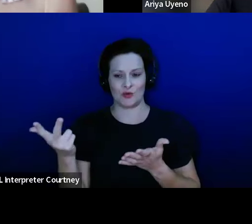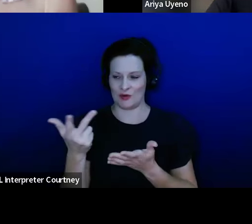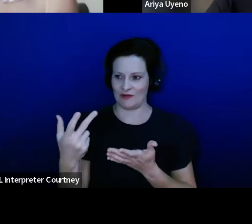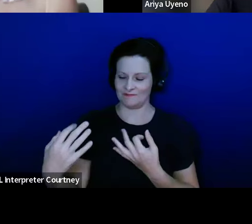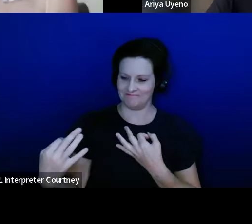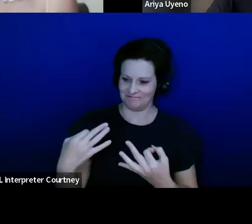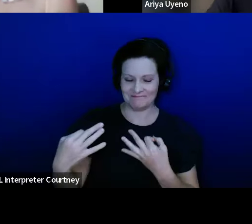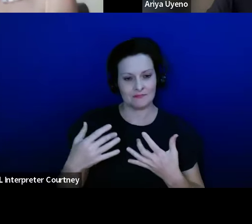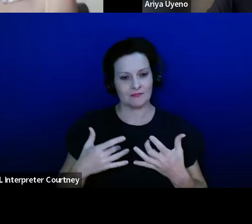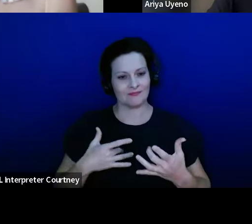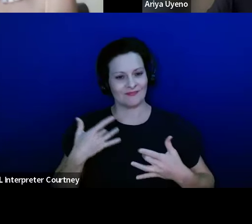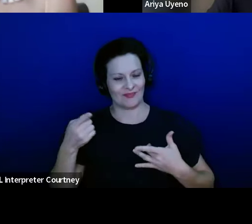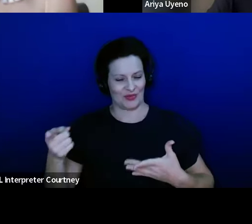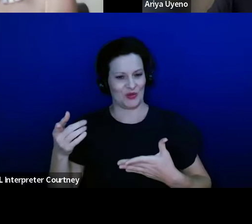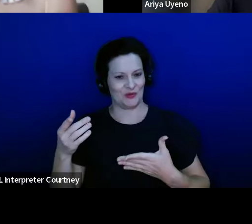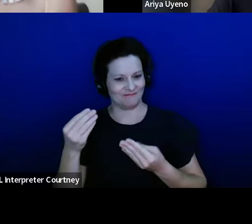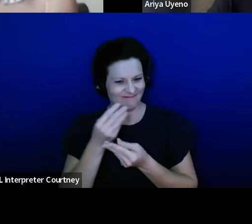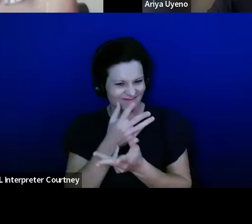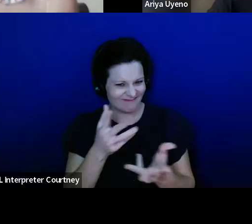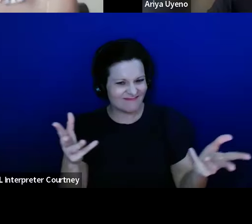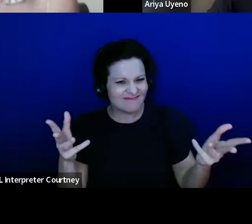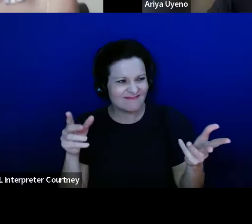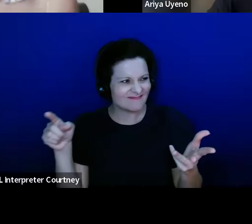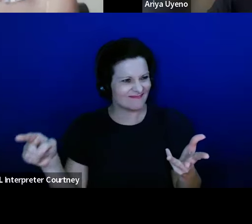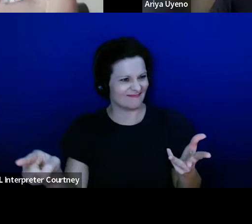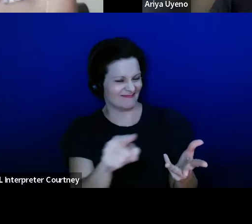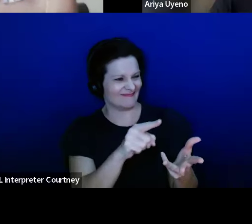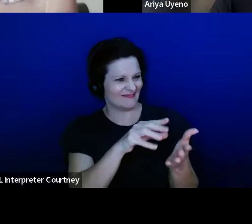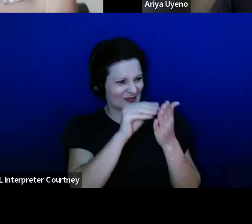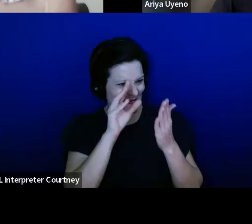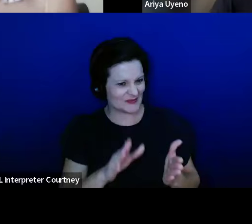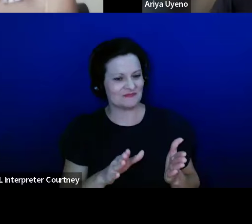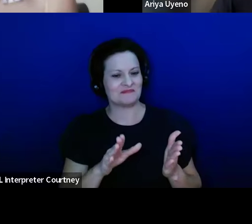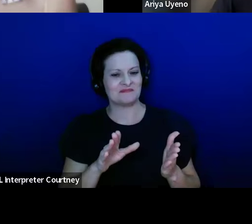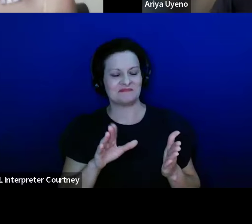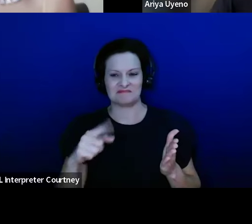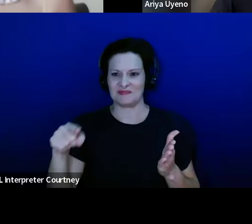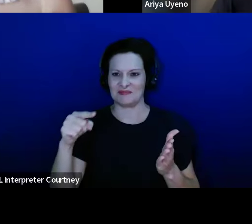we're excited that you are able to share all of this with our scholars, our alumni and our S STEM.